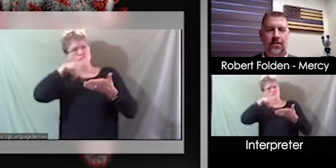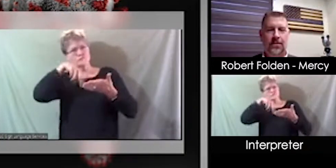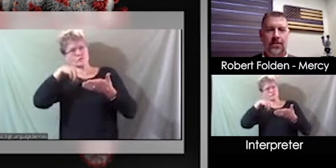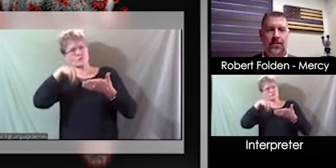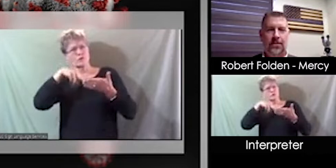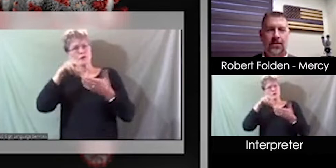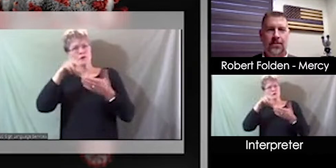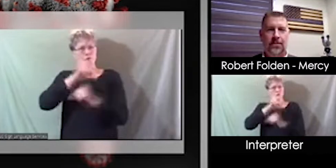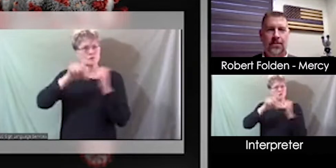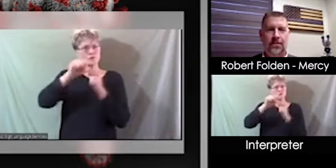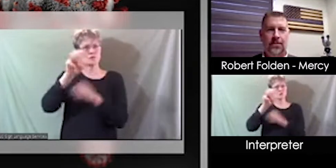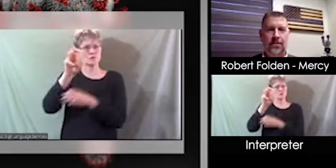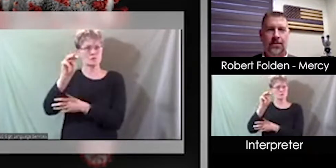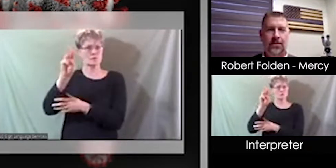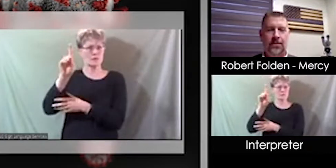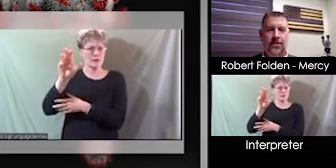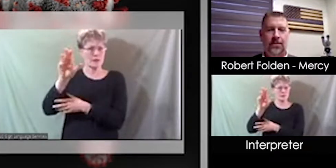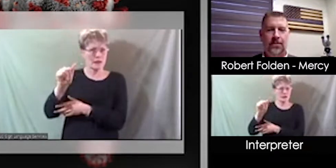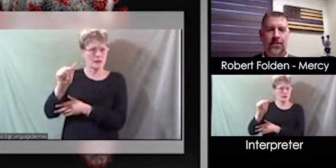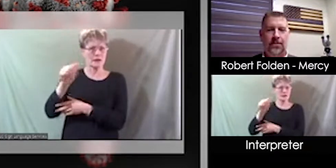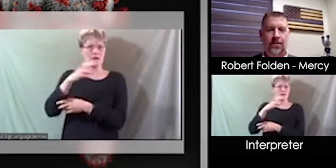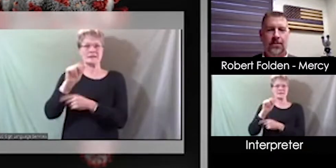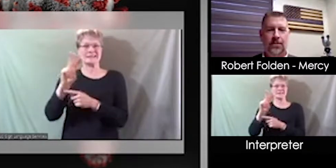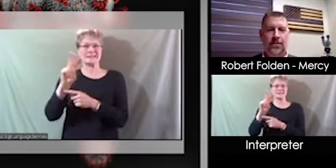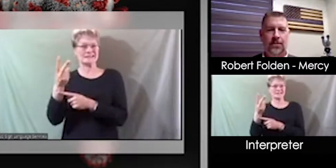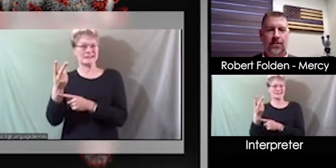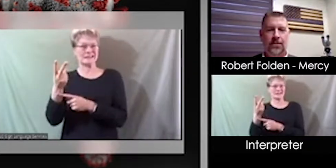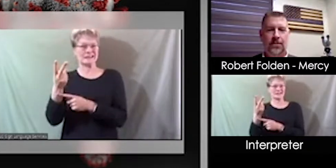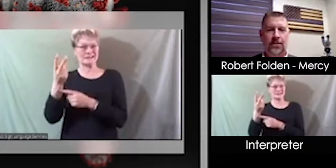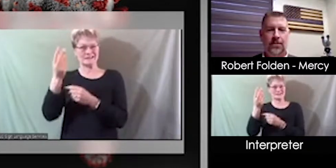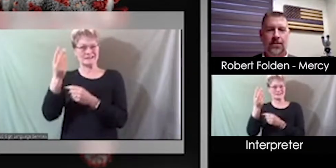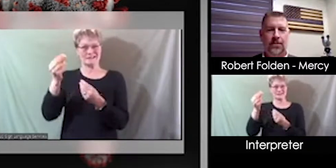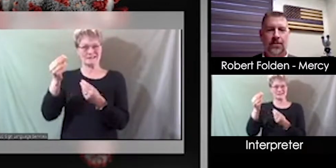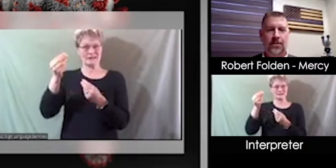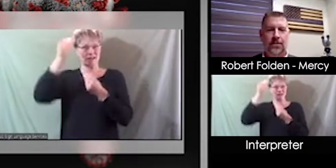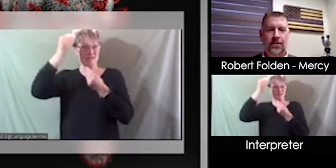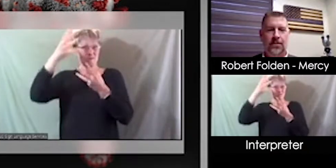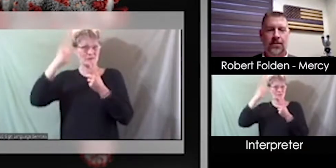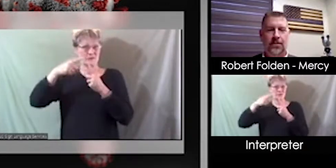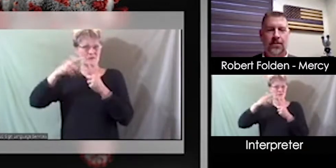who work in the hospitals that some staff at the hospitals i'm